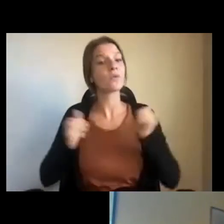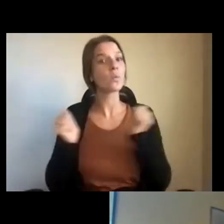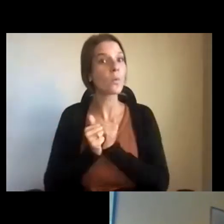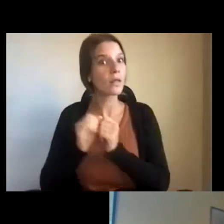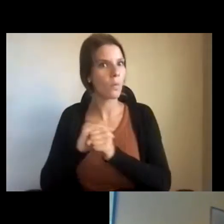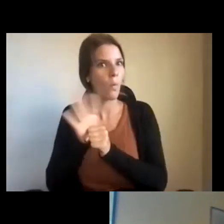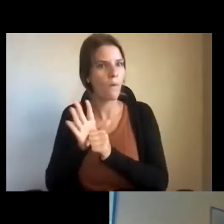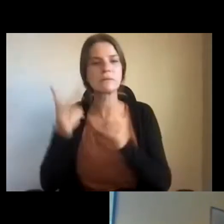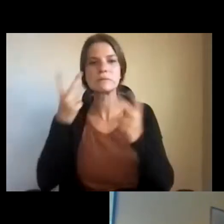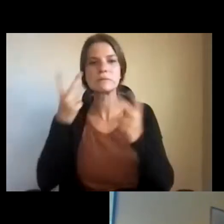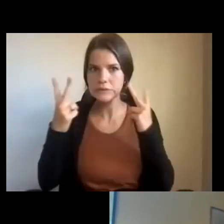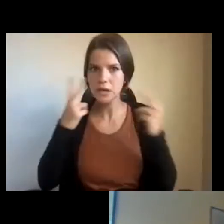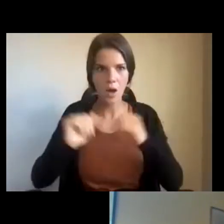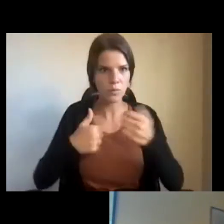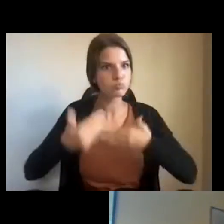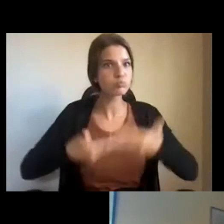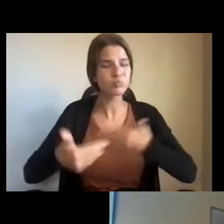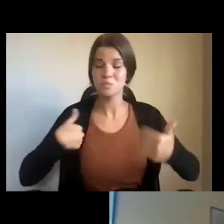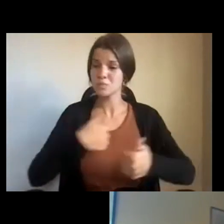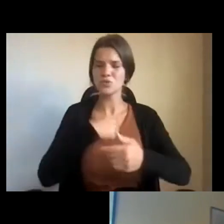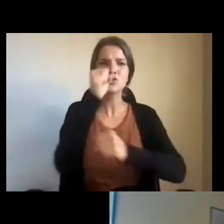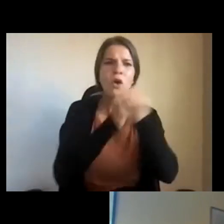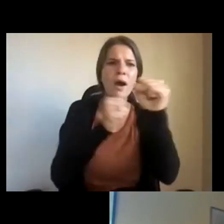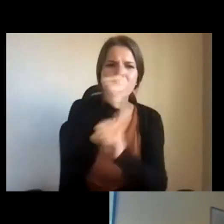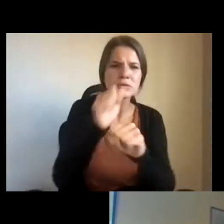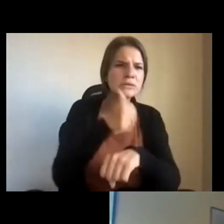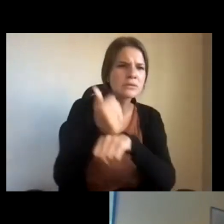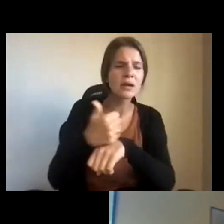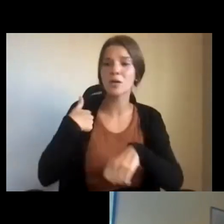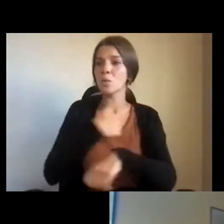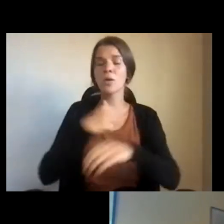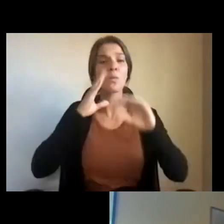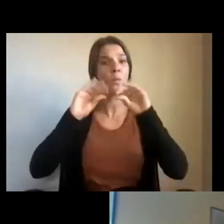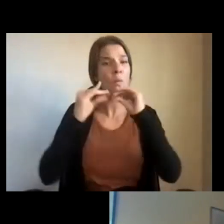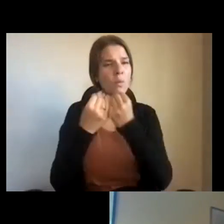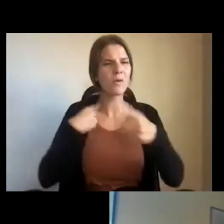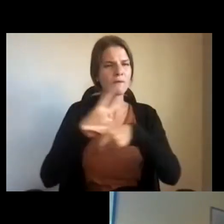that and as an organization we're learning how to work and connect and communicate with COVID.